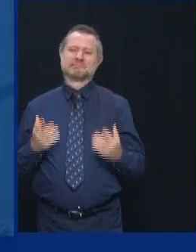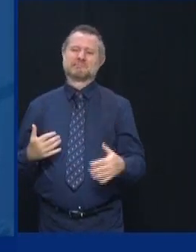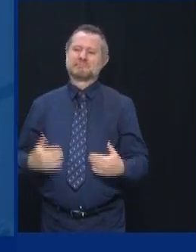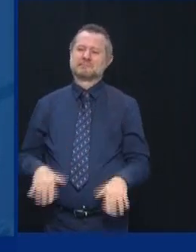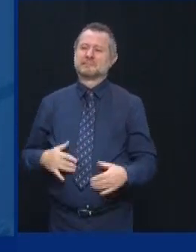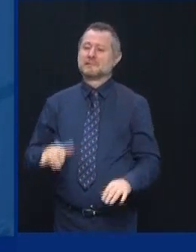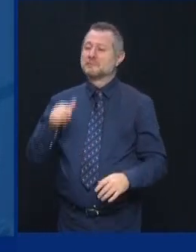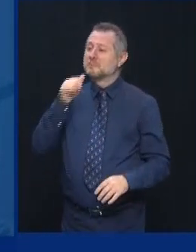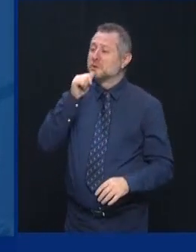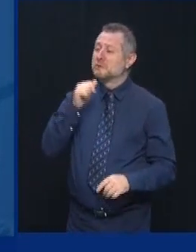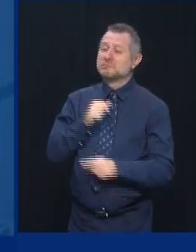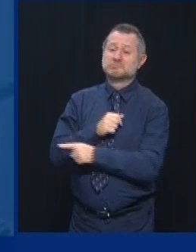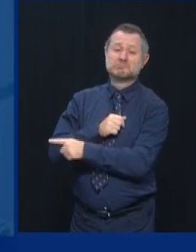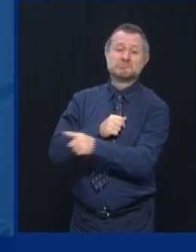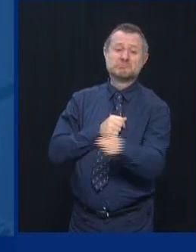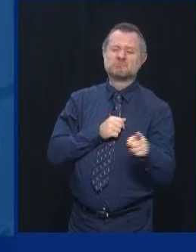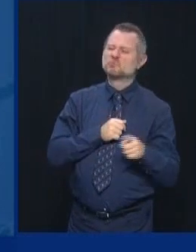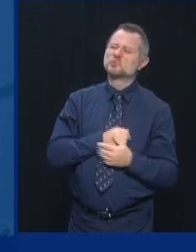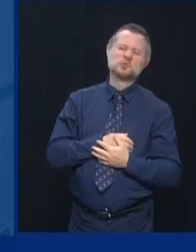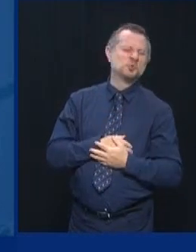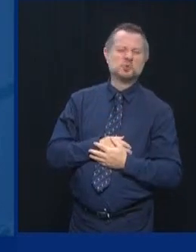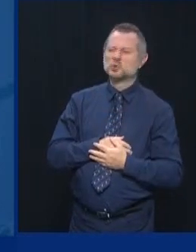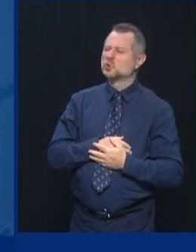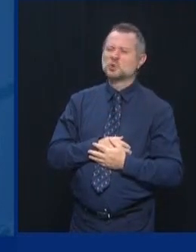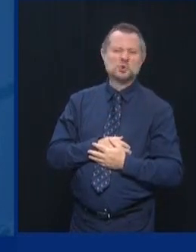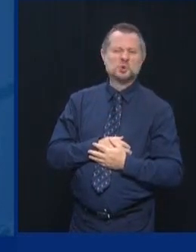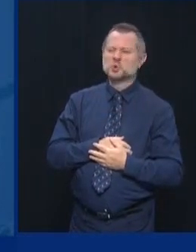I ALSO UNDERSTAND THAT WE HAVE